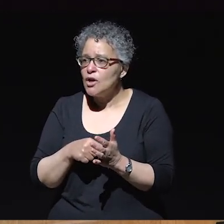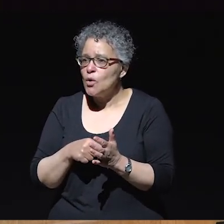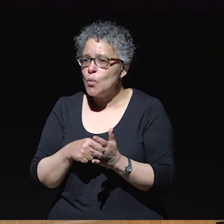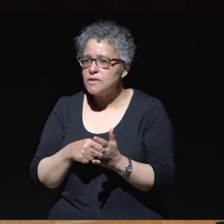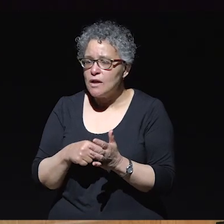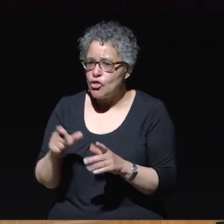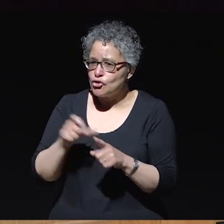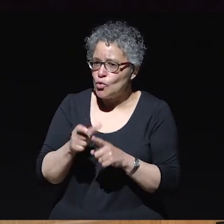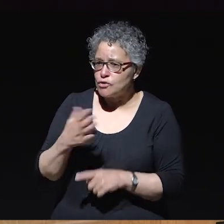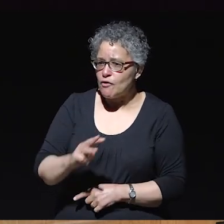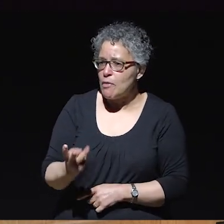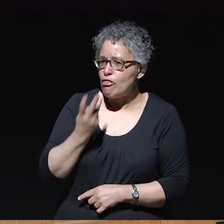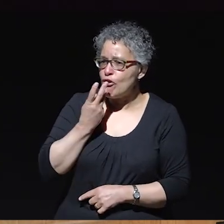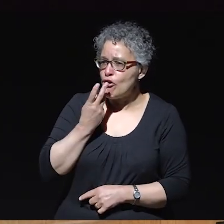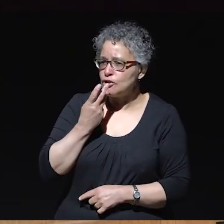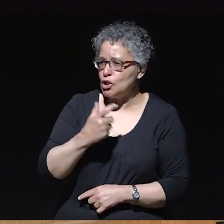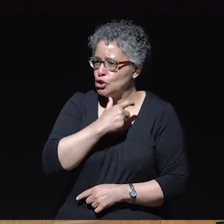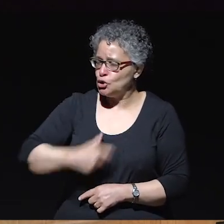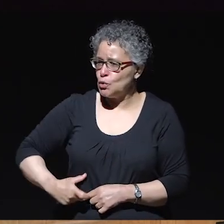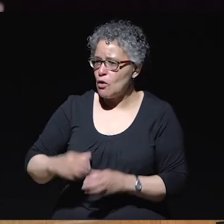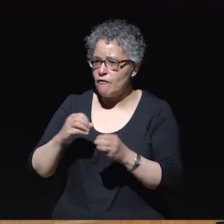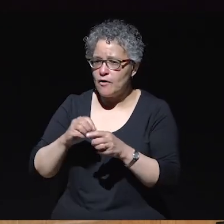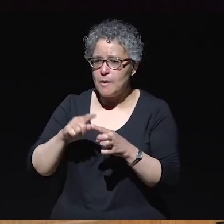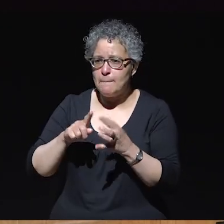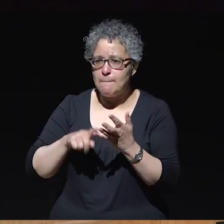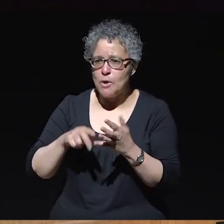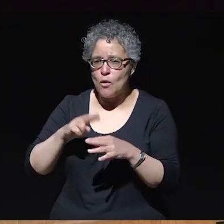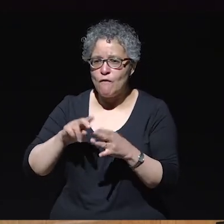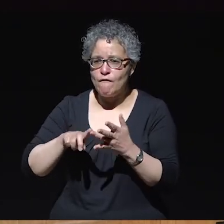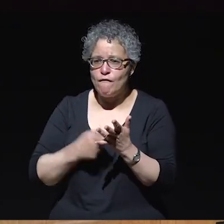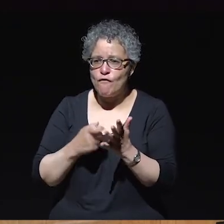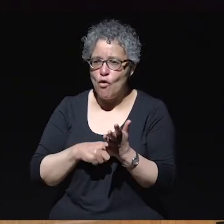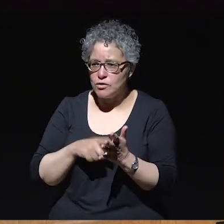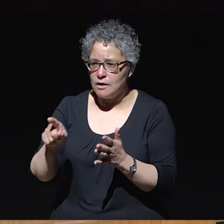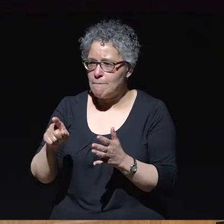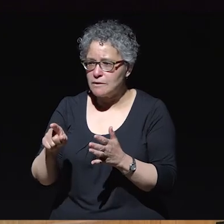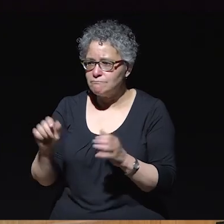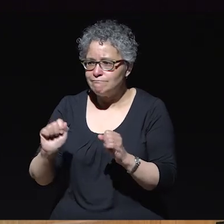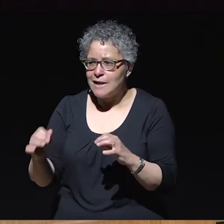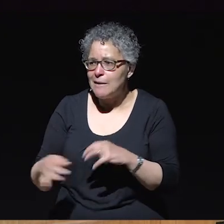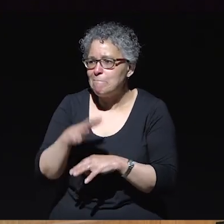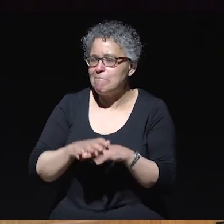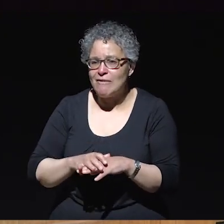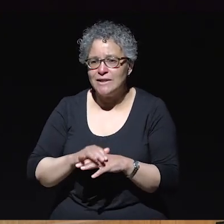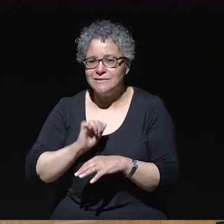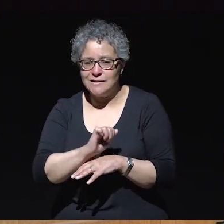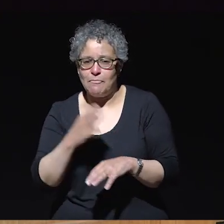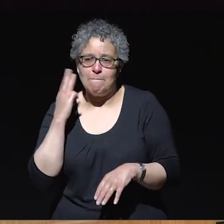So, in fact, it was entirely legitimate on some level for Gainsborough to perhaps suggest his aristocratic links,